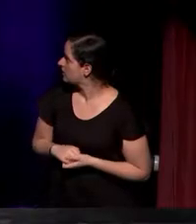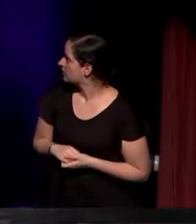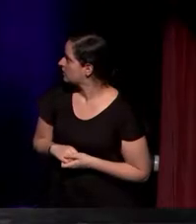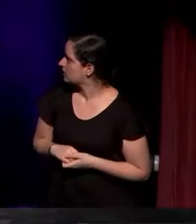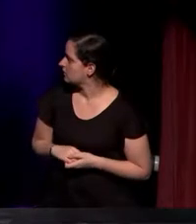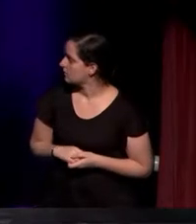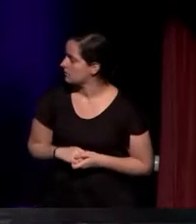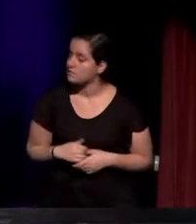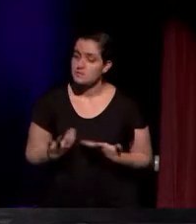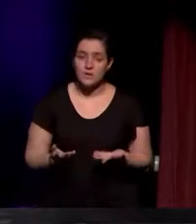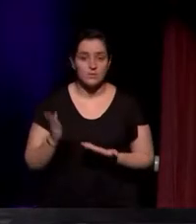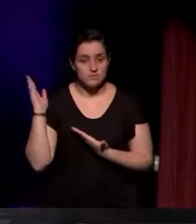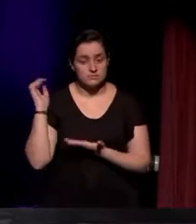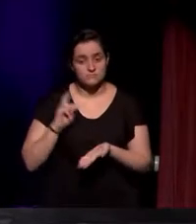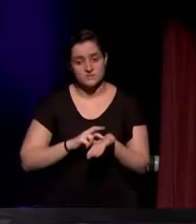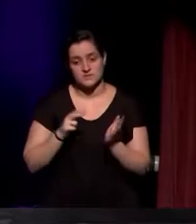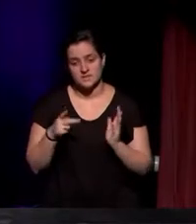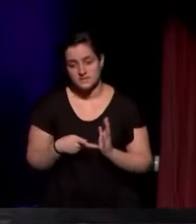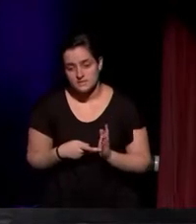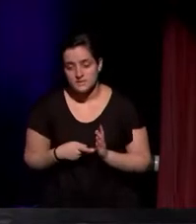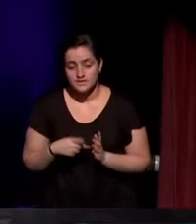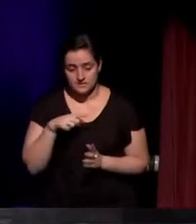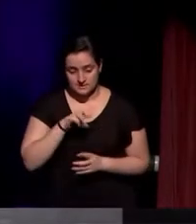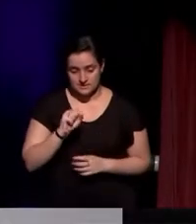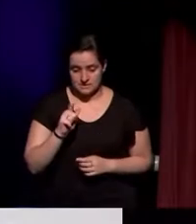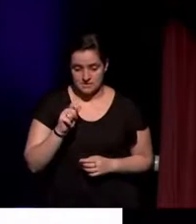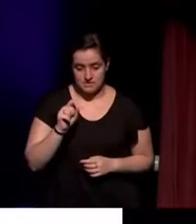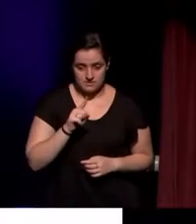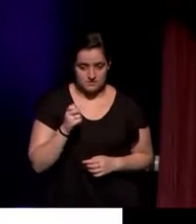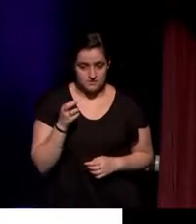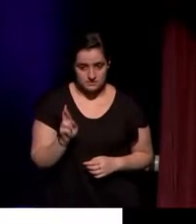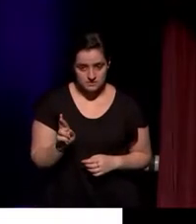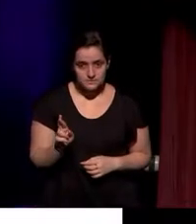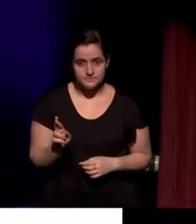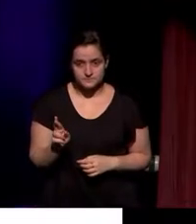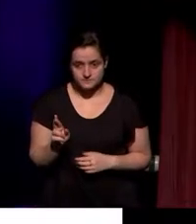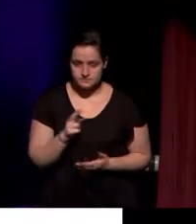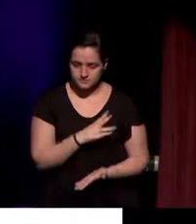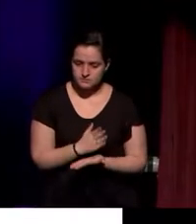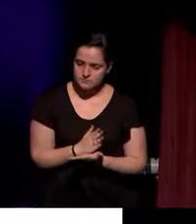It means that, with Salazar, from the second half